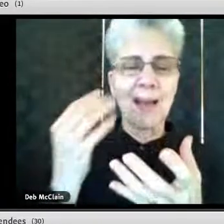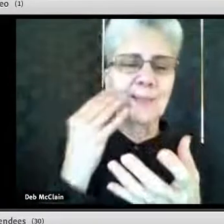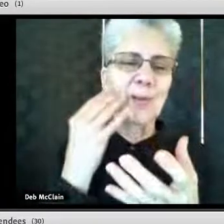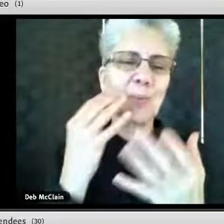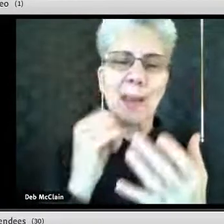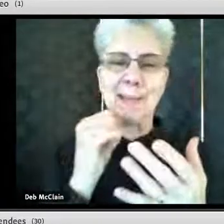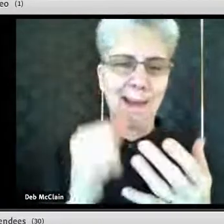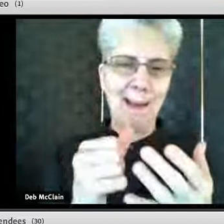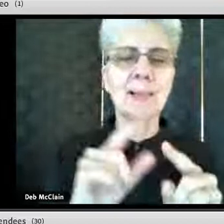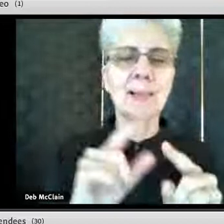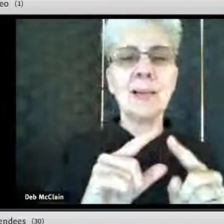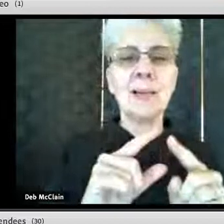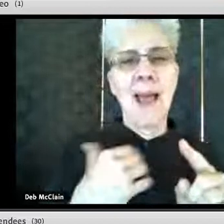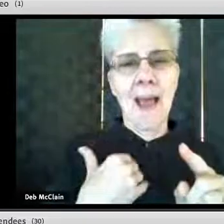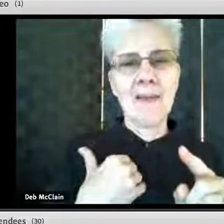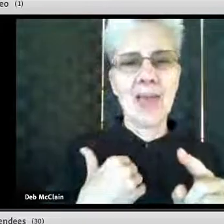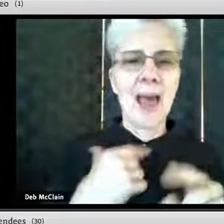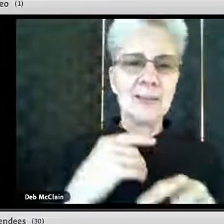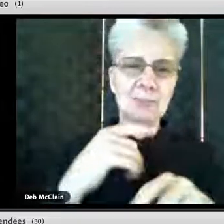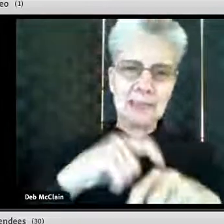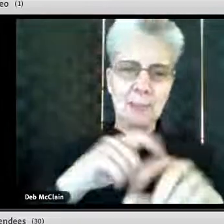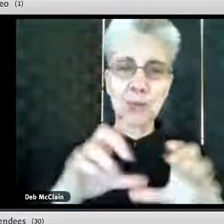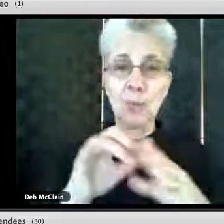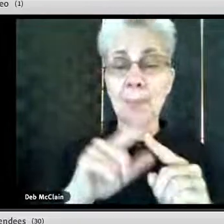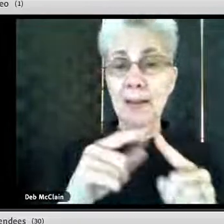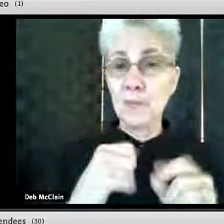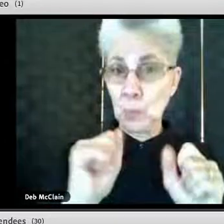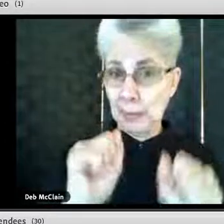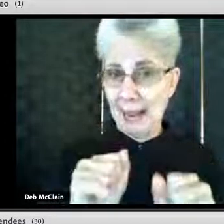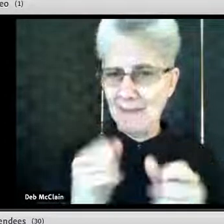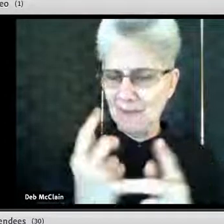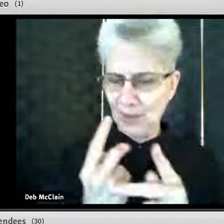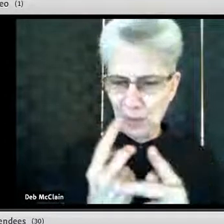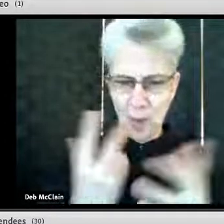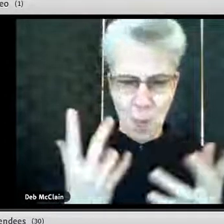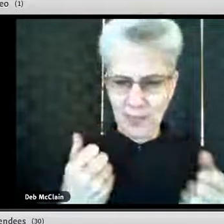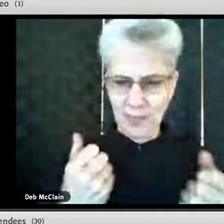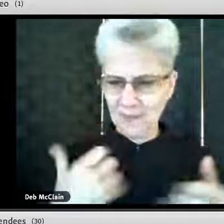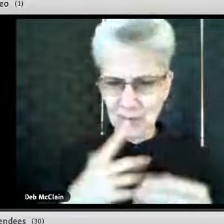you might not have that space to do that, but if you can, just kind of figuring out what the fears are